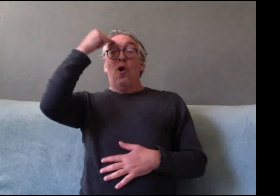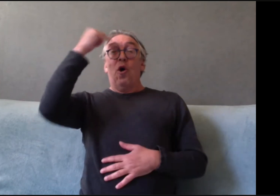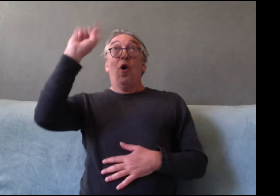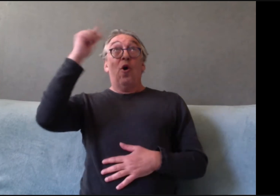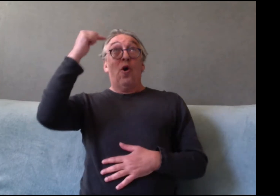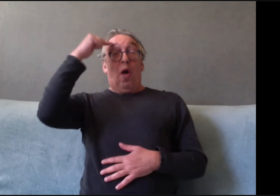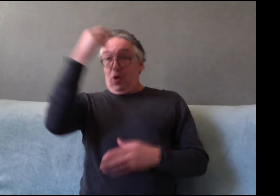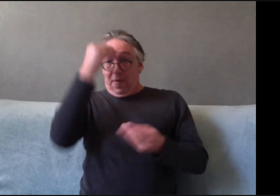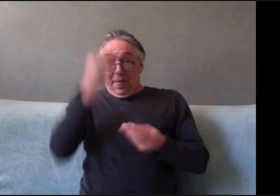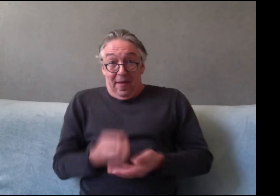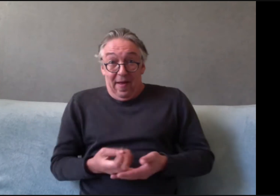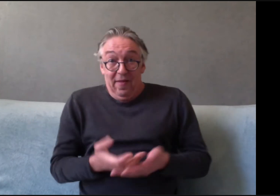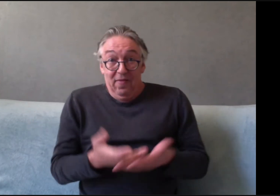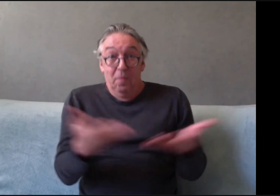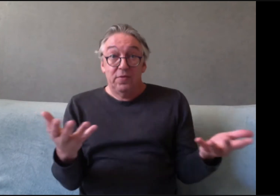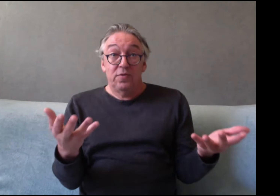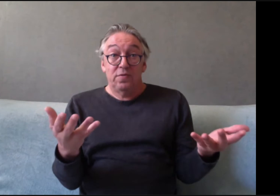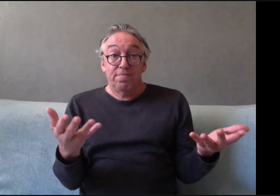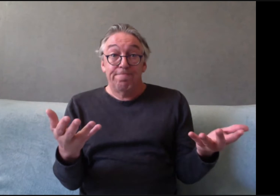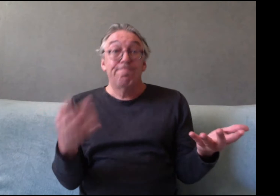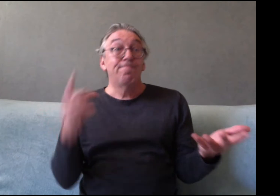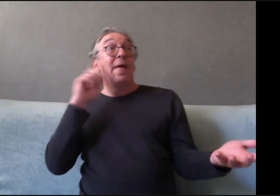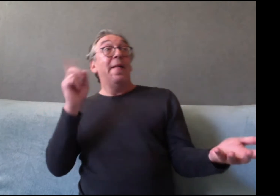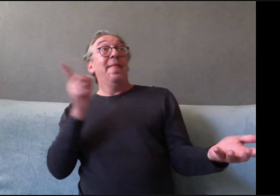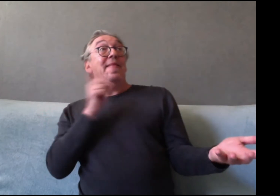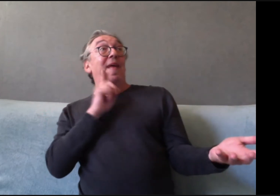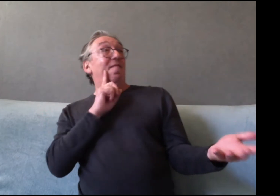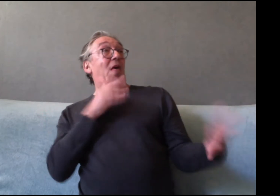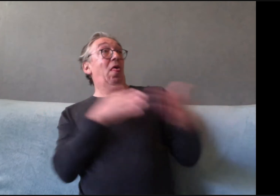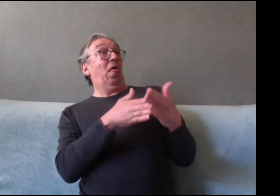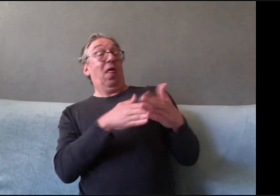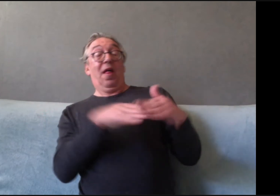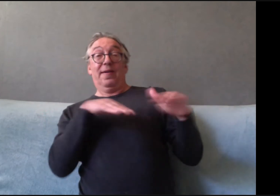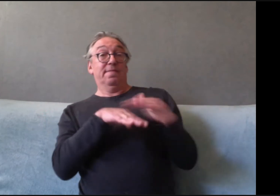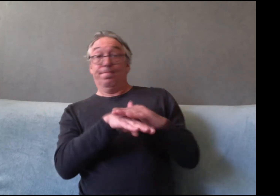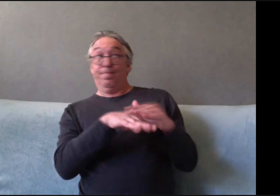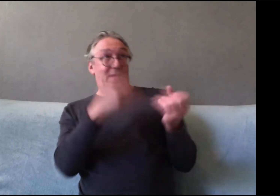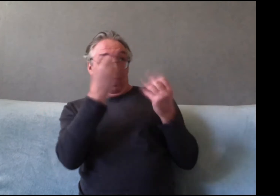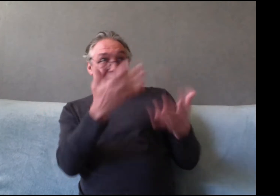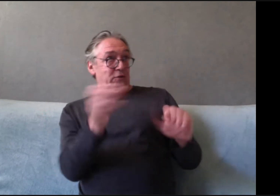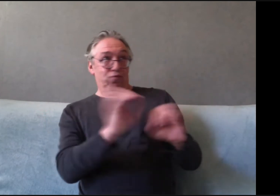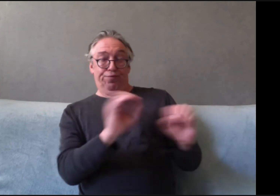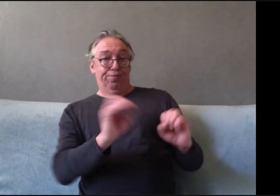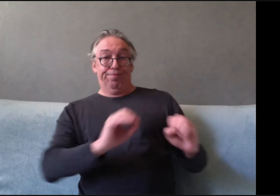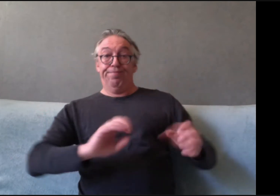And so disability organizations themselves have to supply